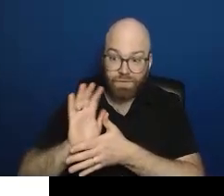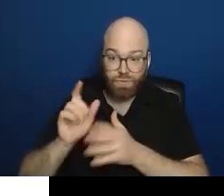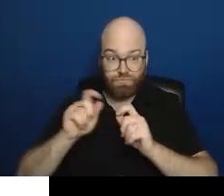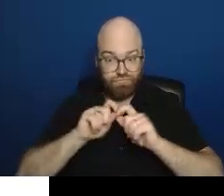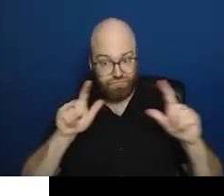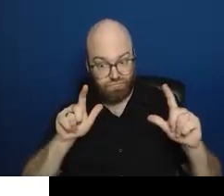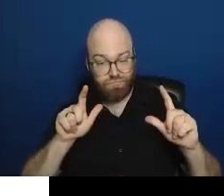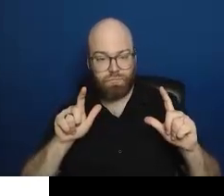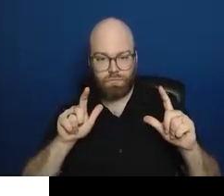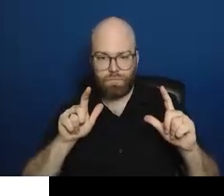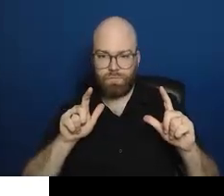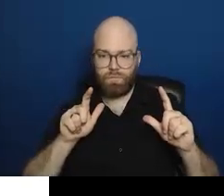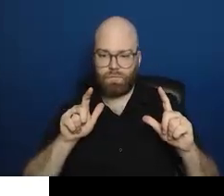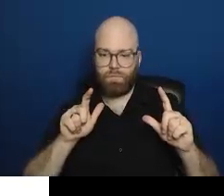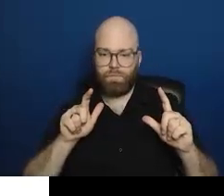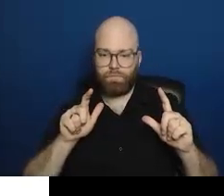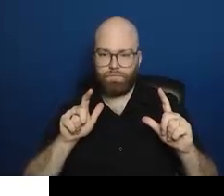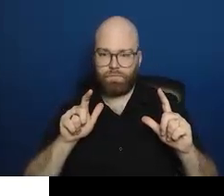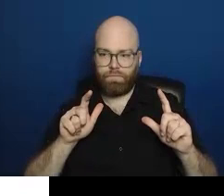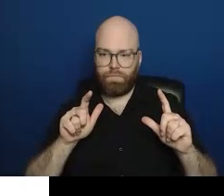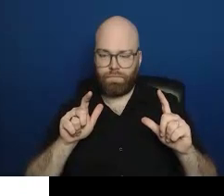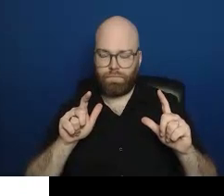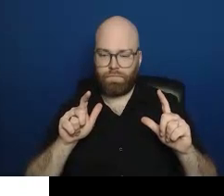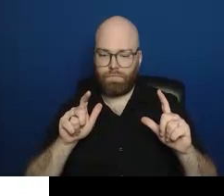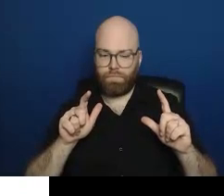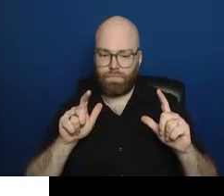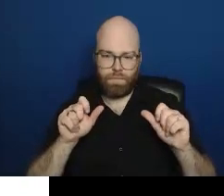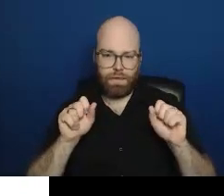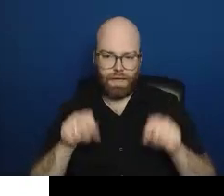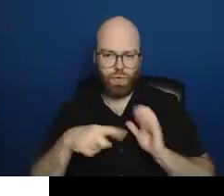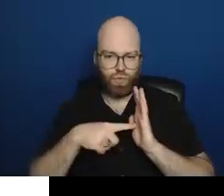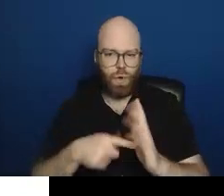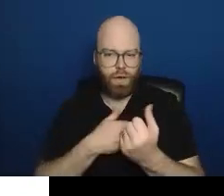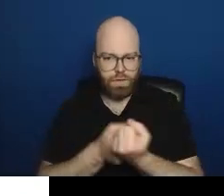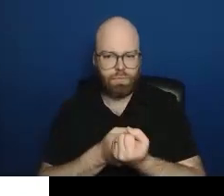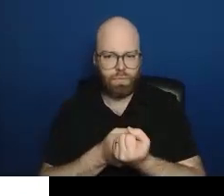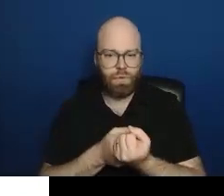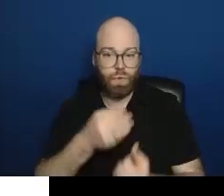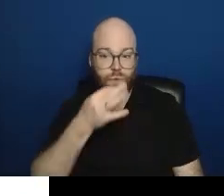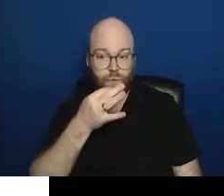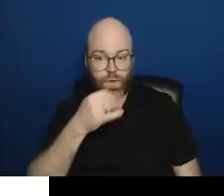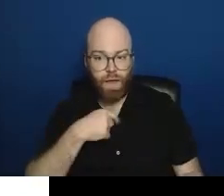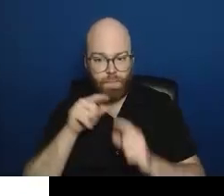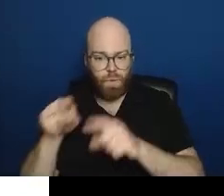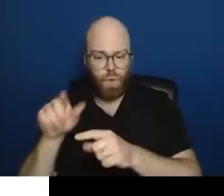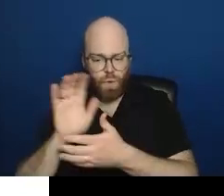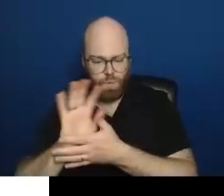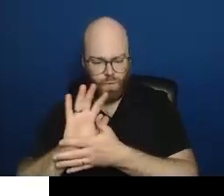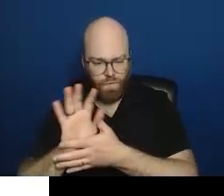I'm going to be going to a showing of a screening of a movie, I believe it's later this month.